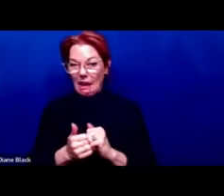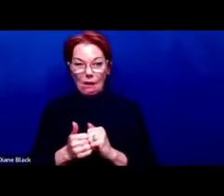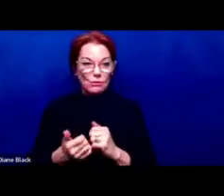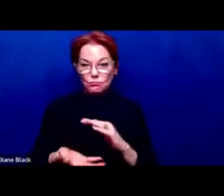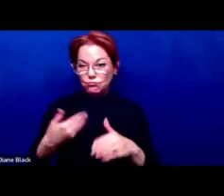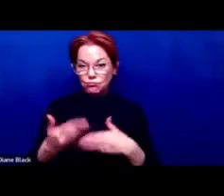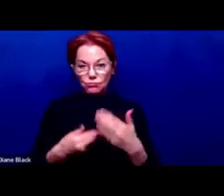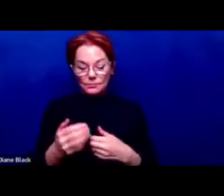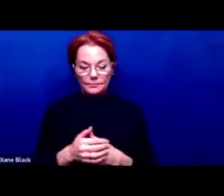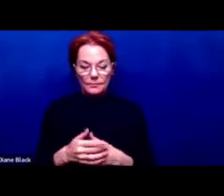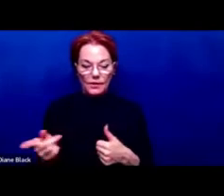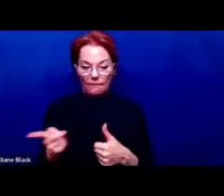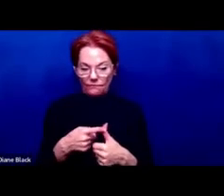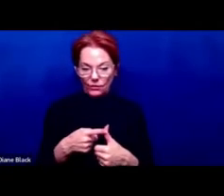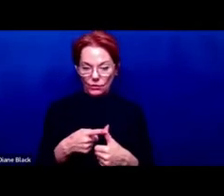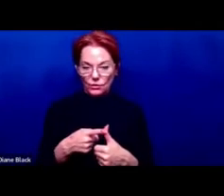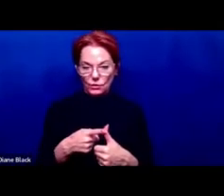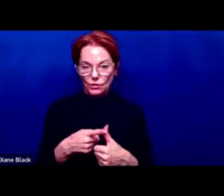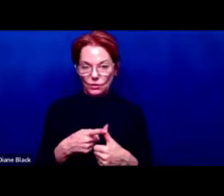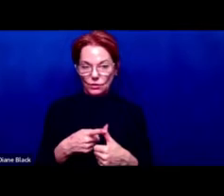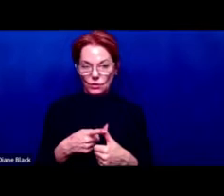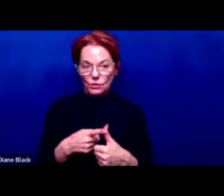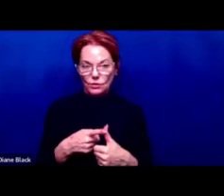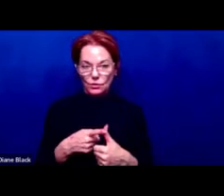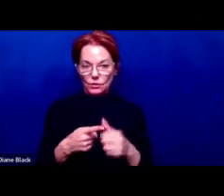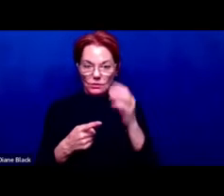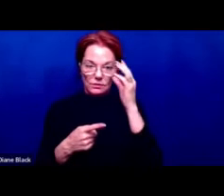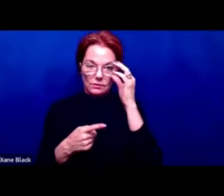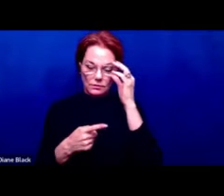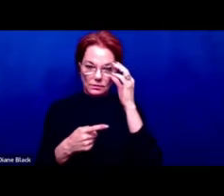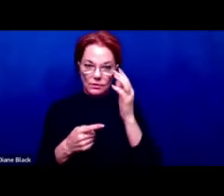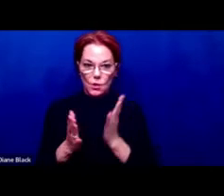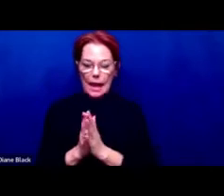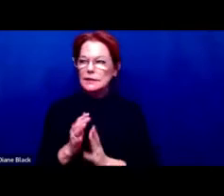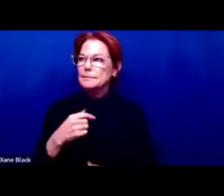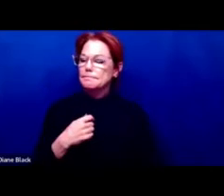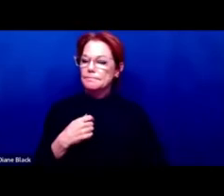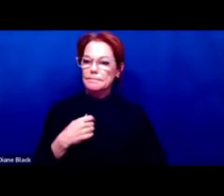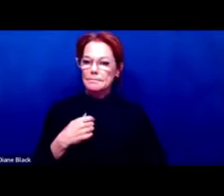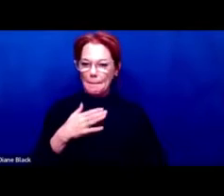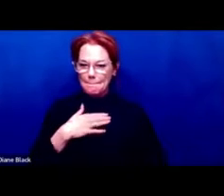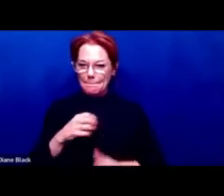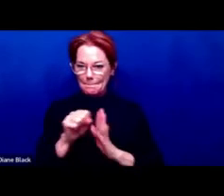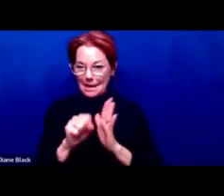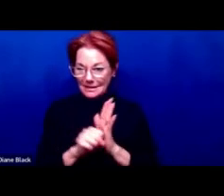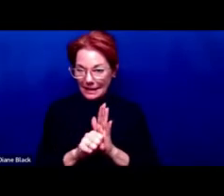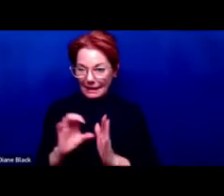things you want to do is first is our stayed in this game or not? Right? How can you know are they claiming Are they not? If